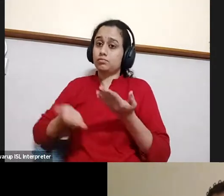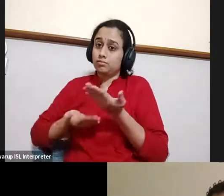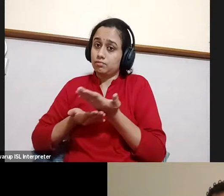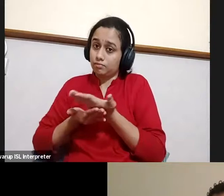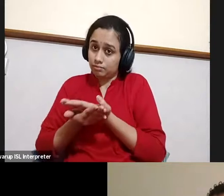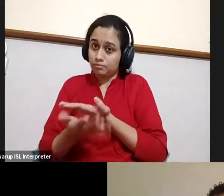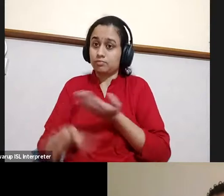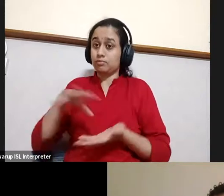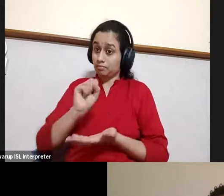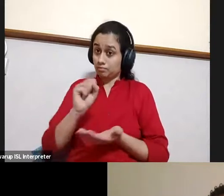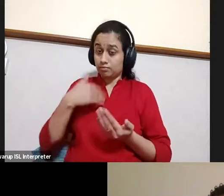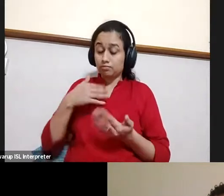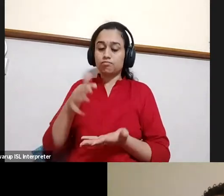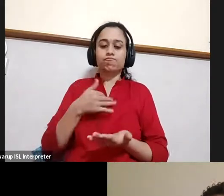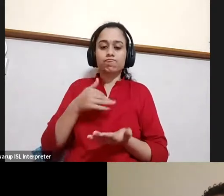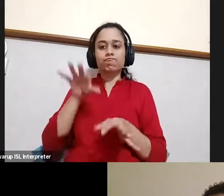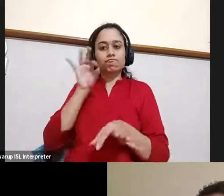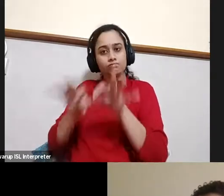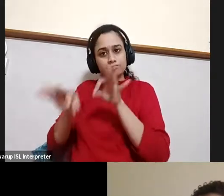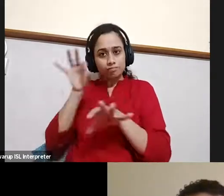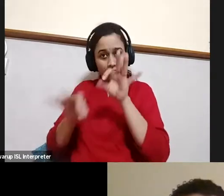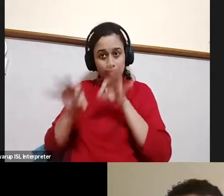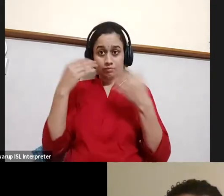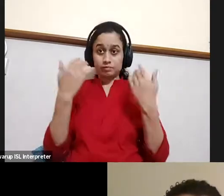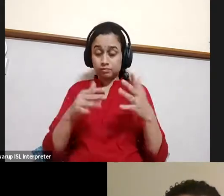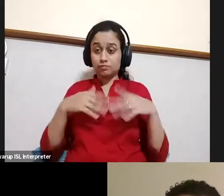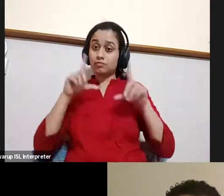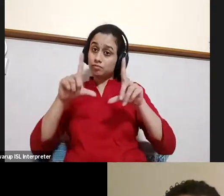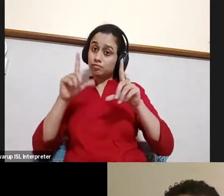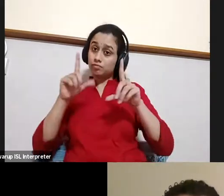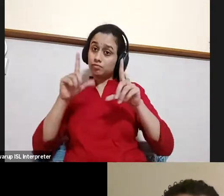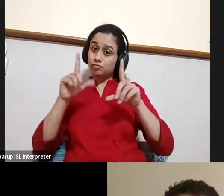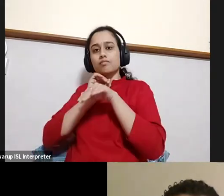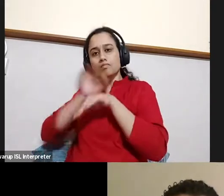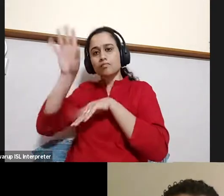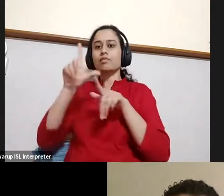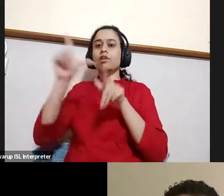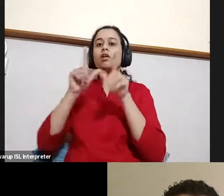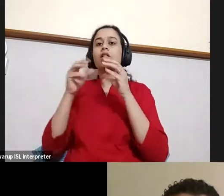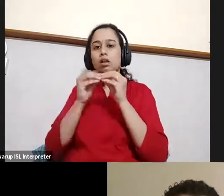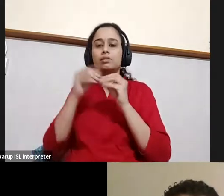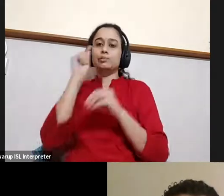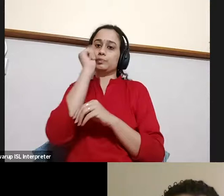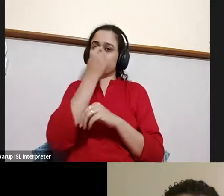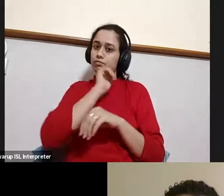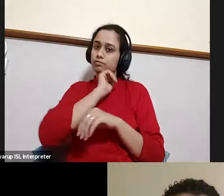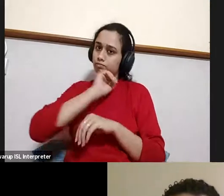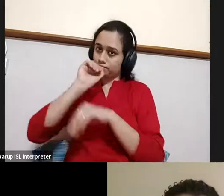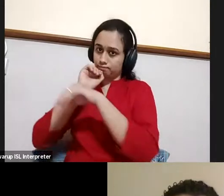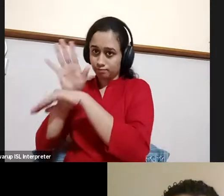on 100 or so images into this exhibition we sent them to a lab in chennai called inspire madras